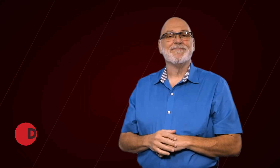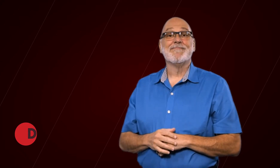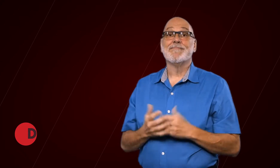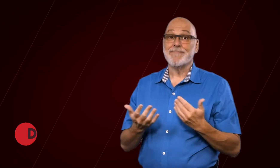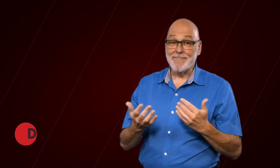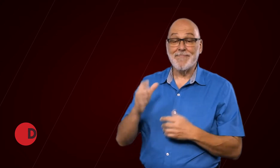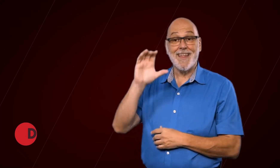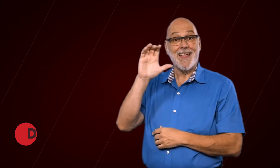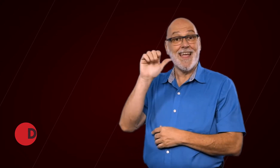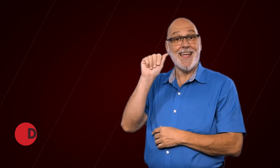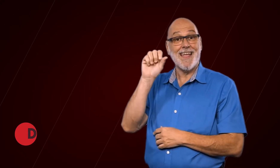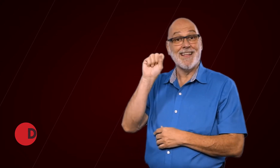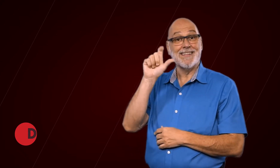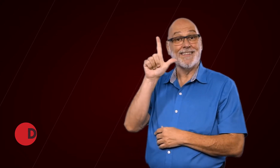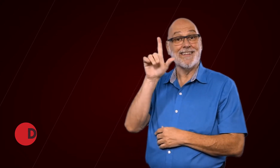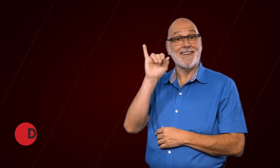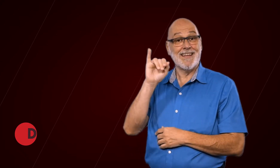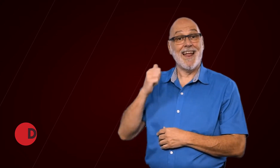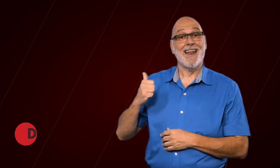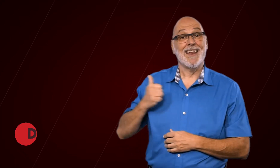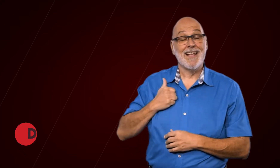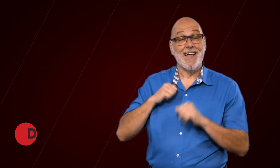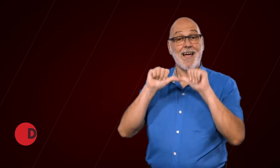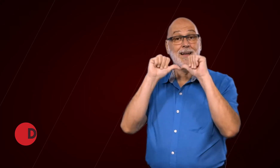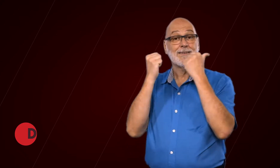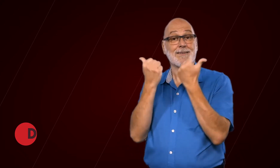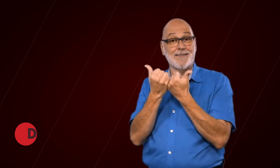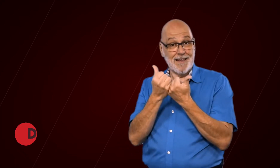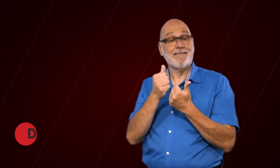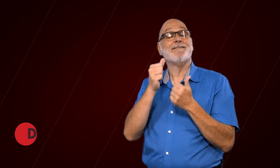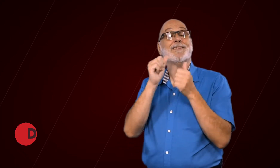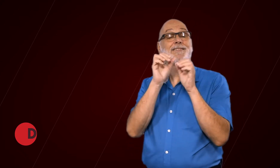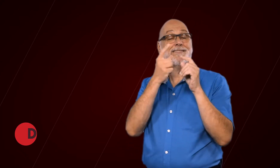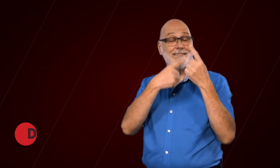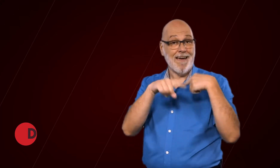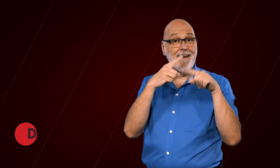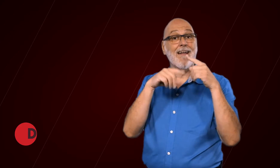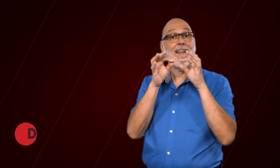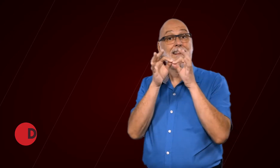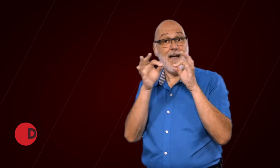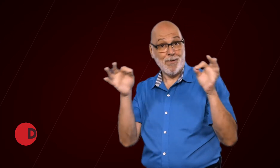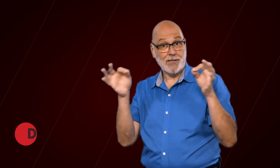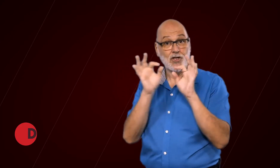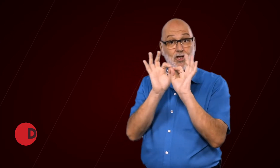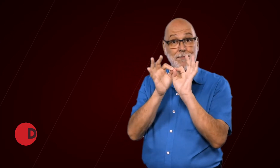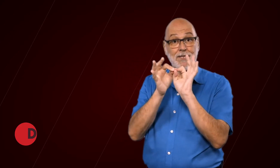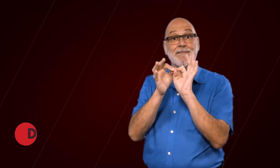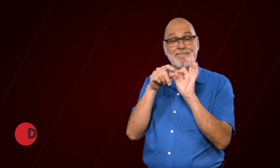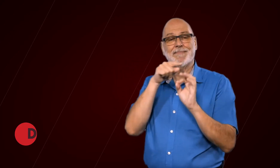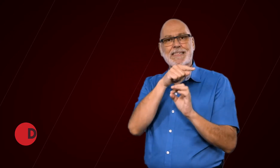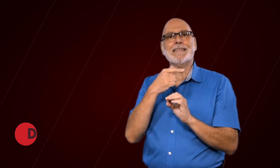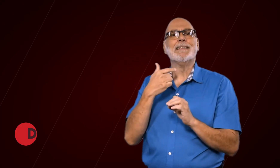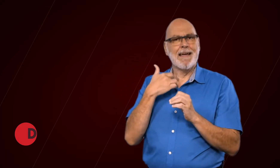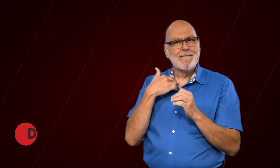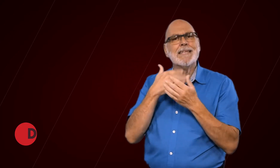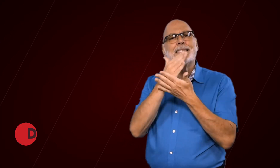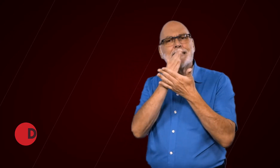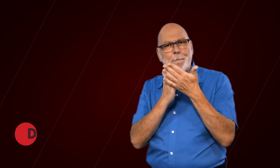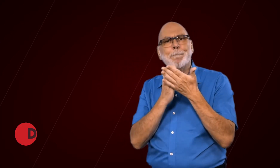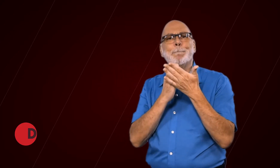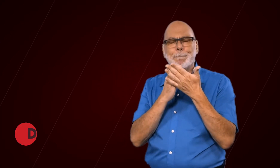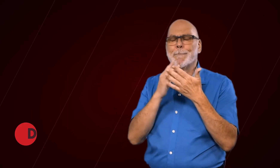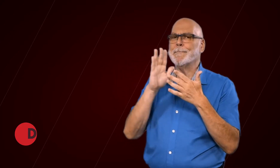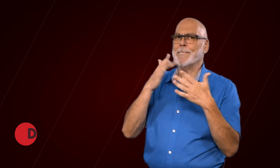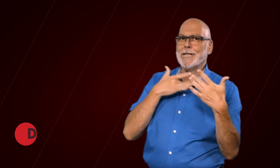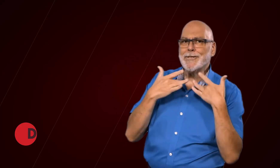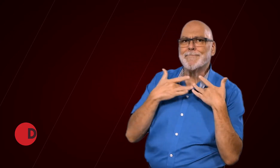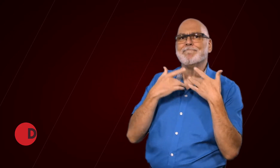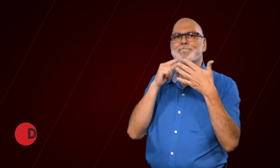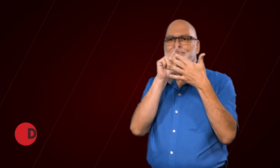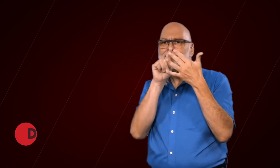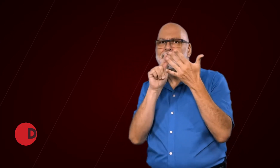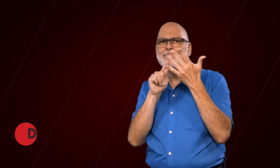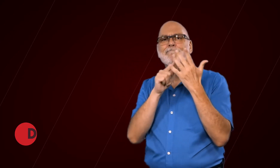The Canadian Association of Sign Language Interpreters (CASLI) issued a position paper.